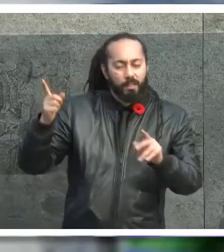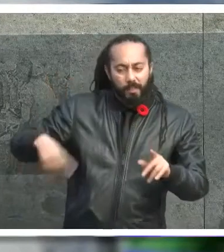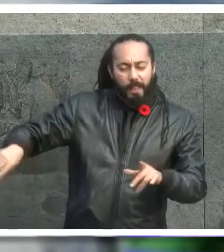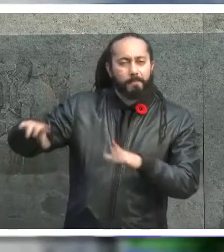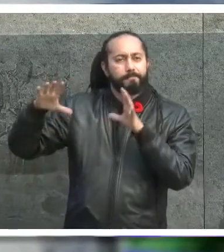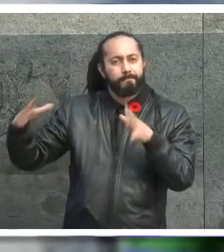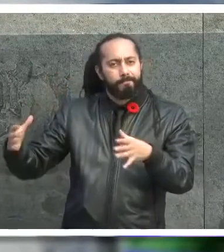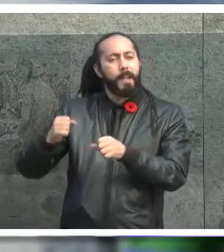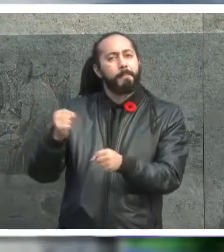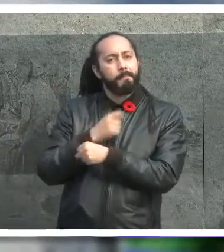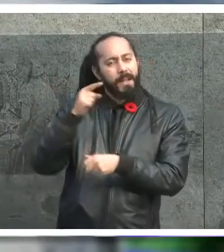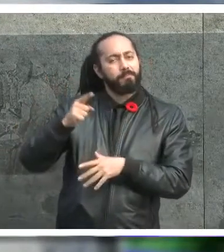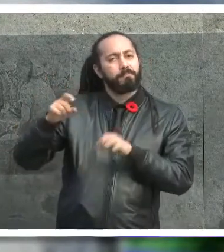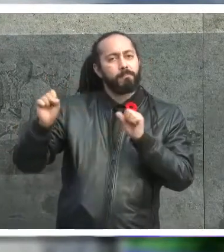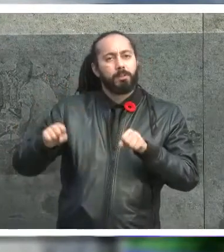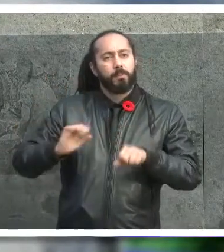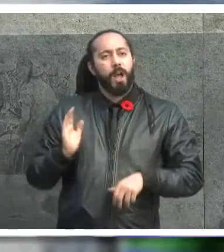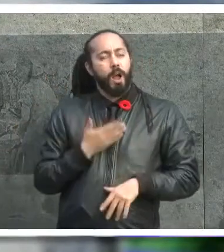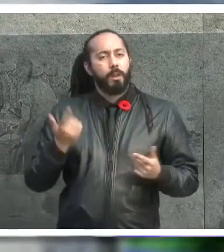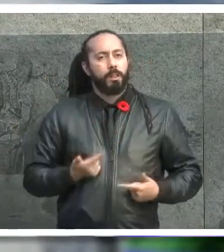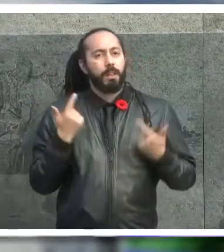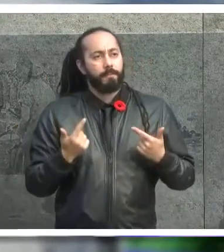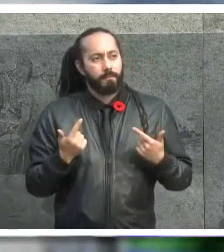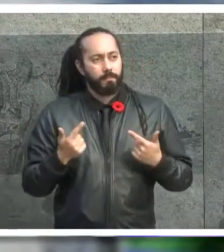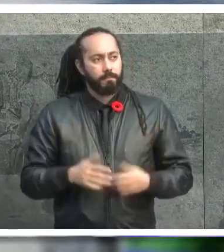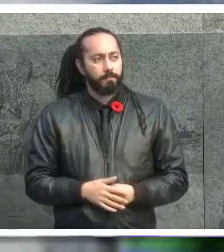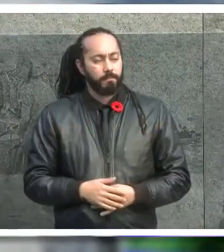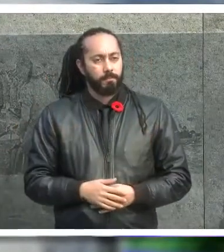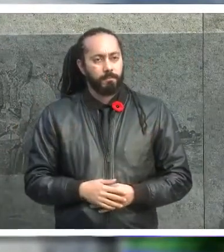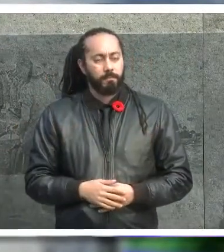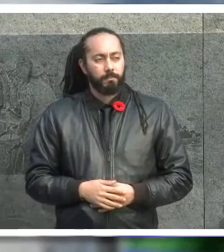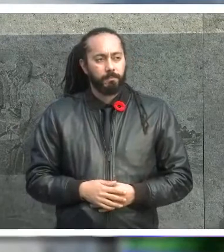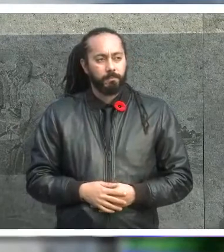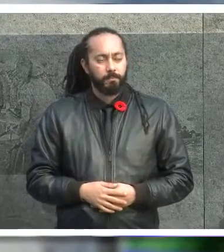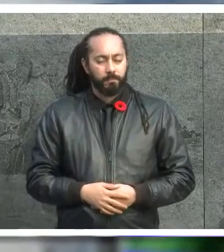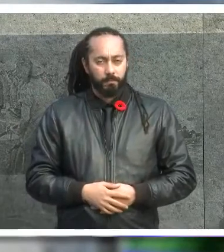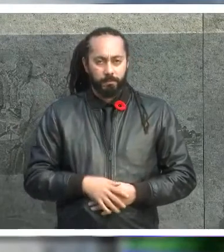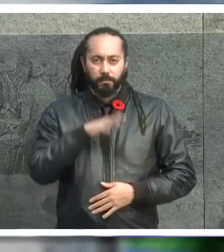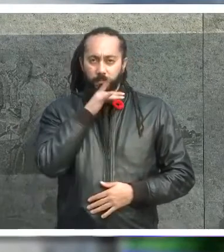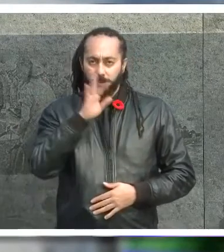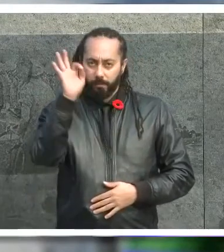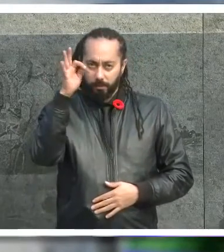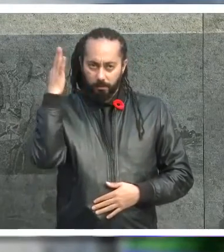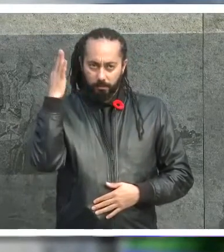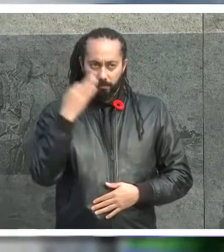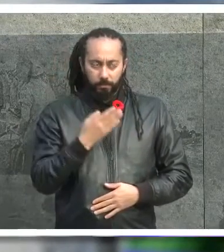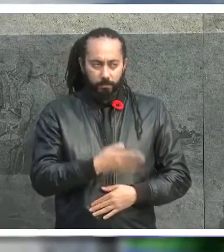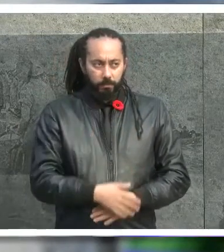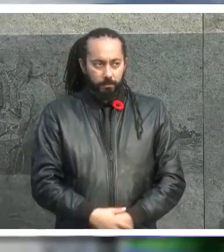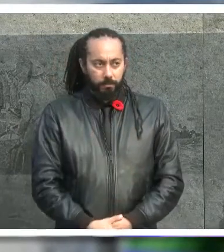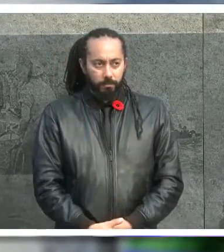must still take time to honour those who made possible our way of life. Speak (Speaks French)